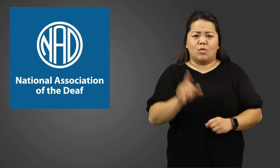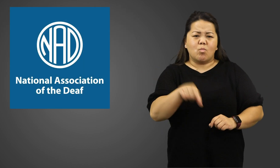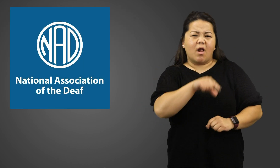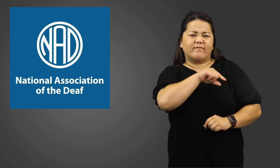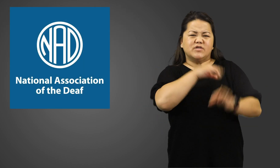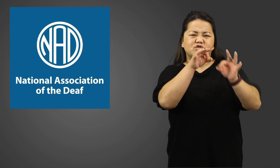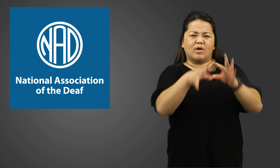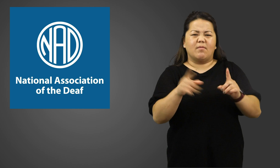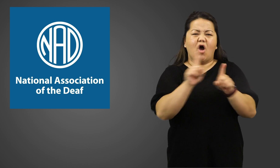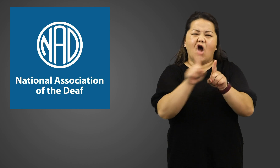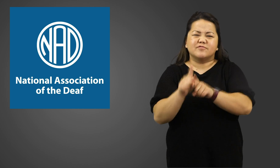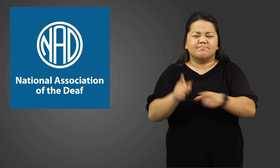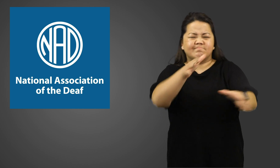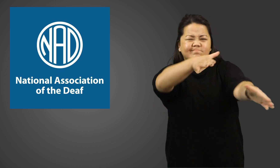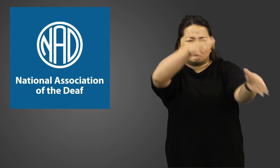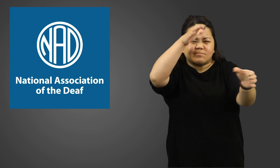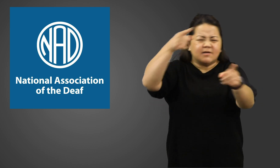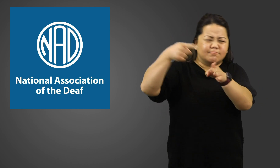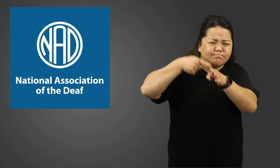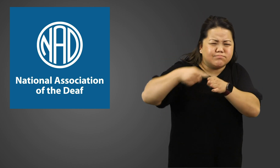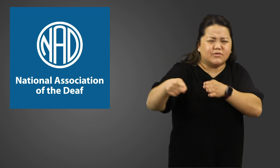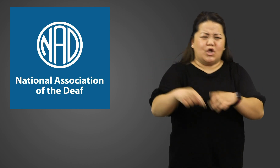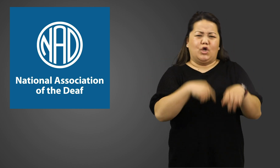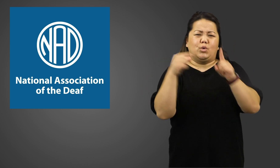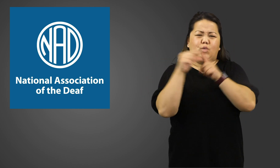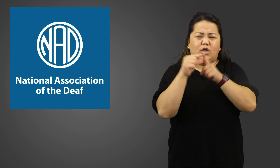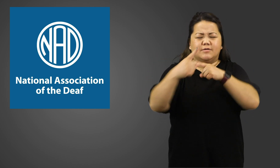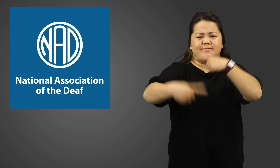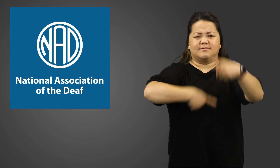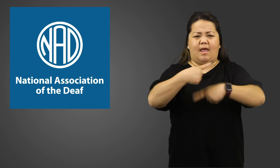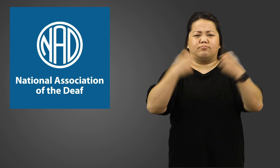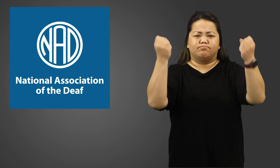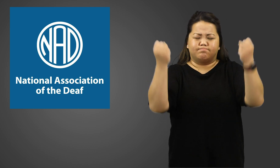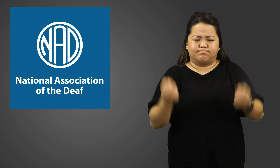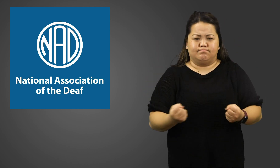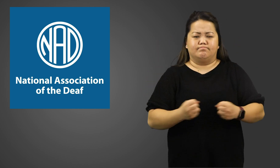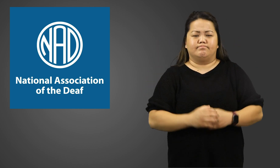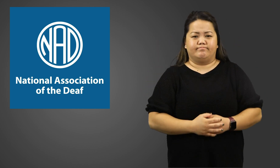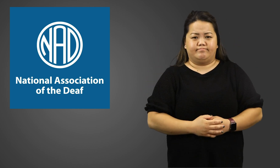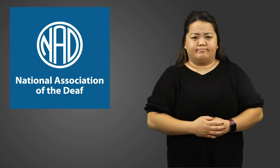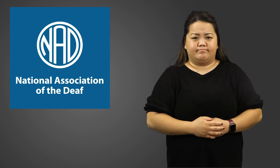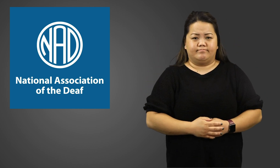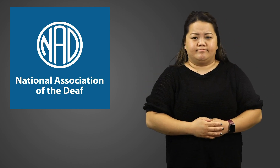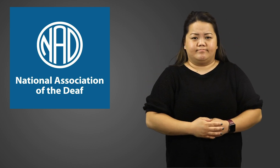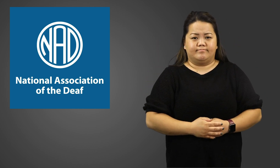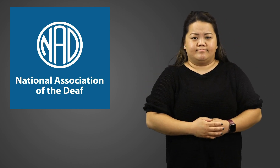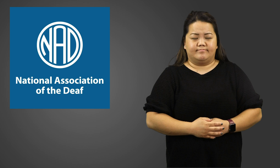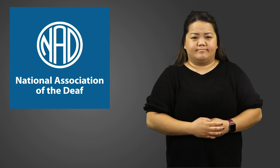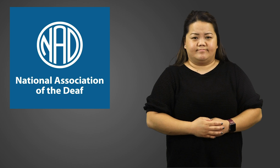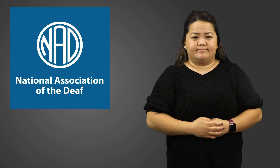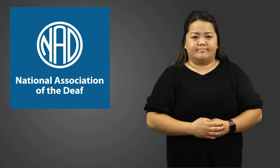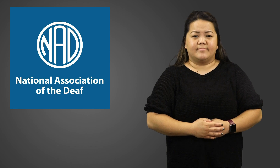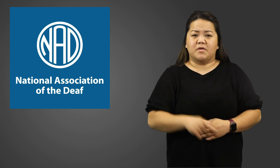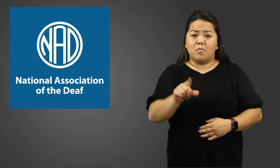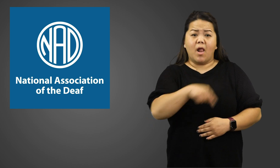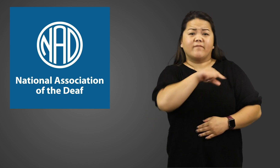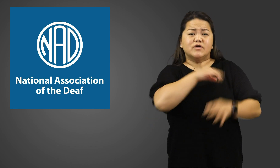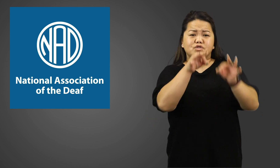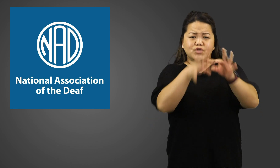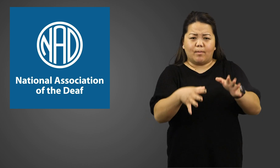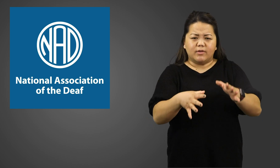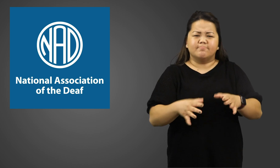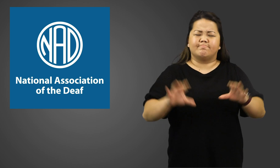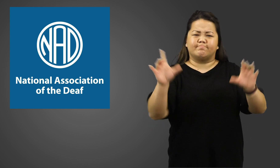A qualified interpreter is also able to convey necessary specialized vocabulary.